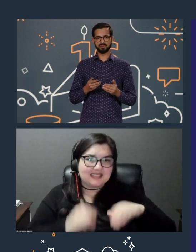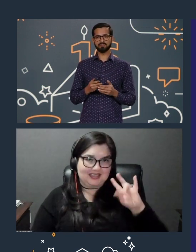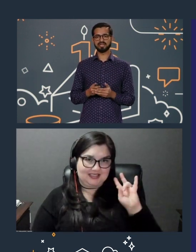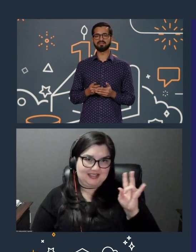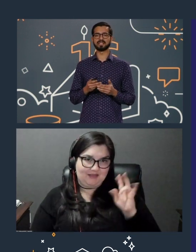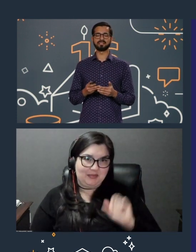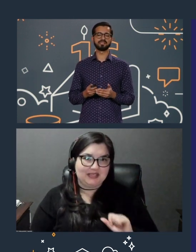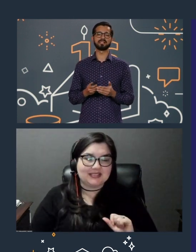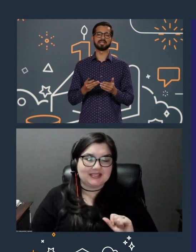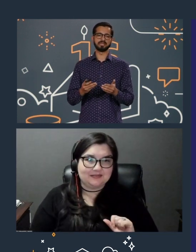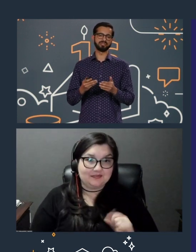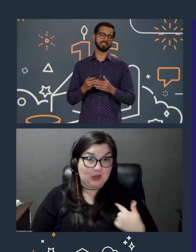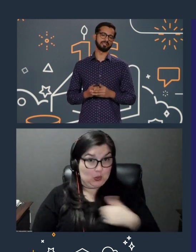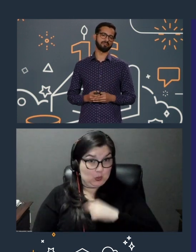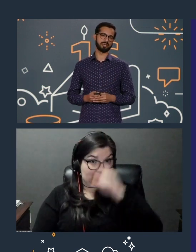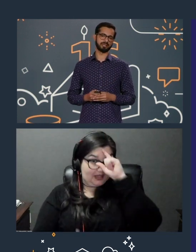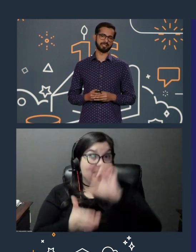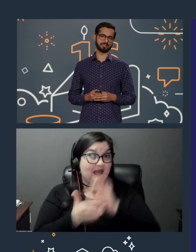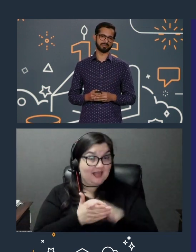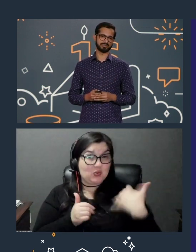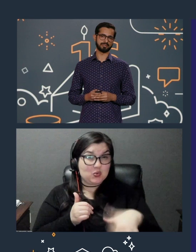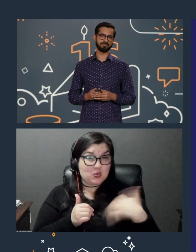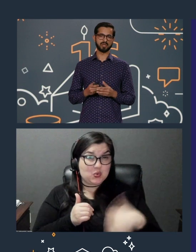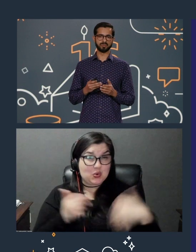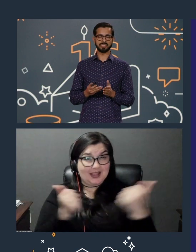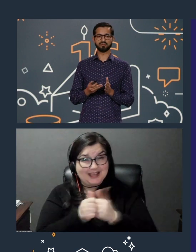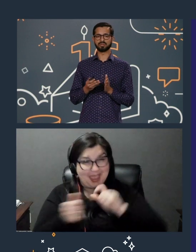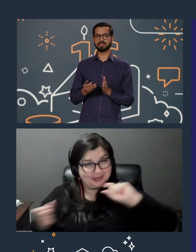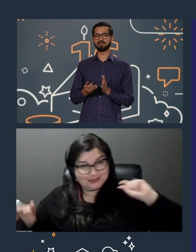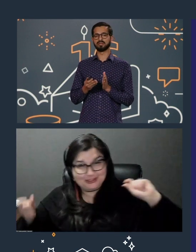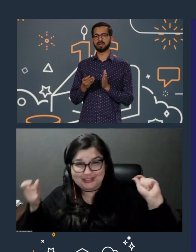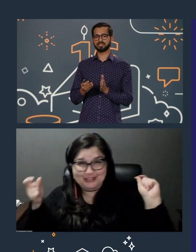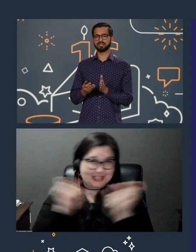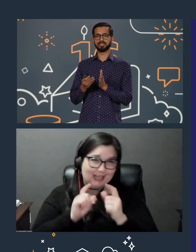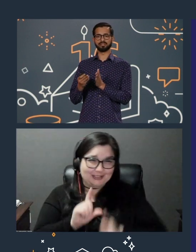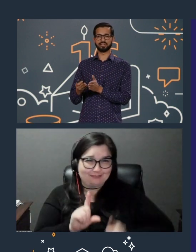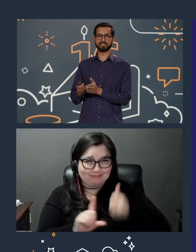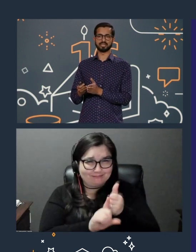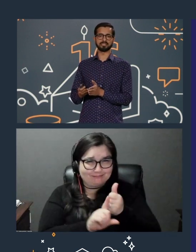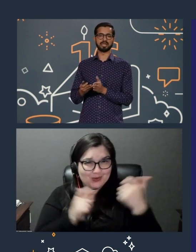We believe that this is a game changer for our customers who need to run large integrated checks